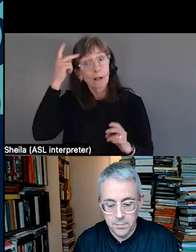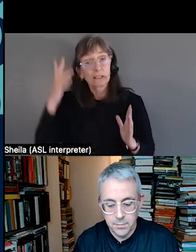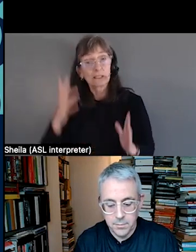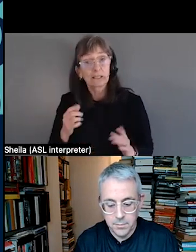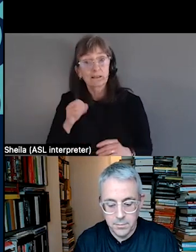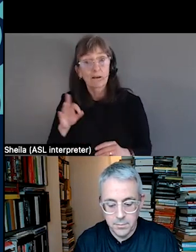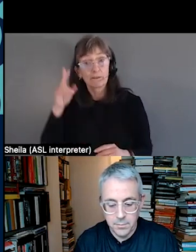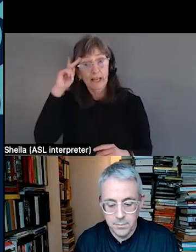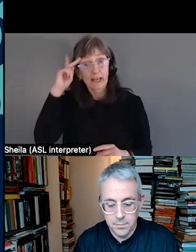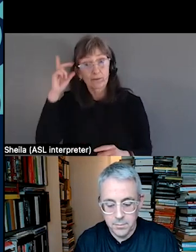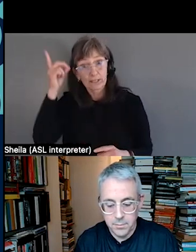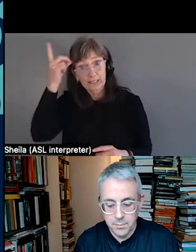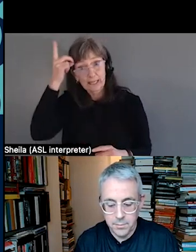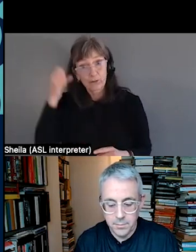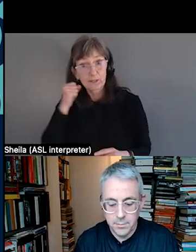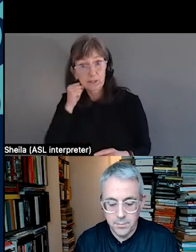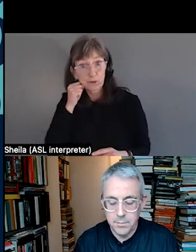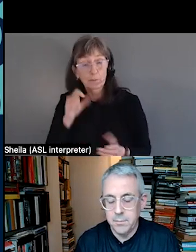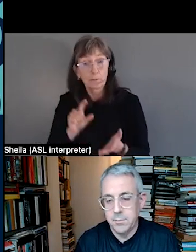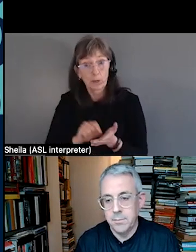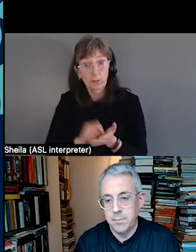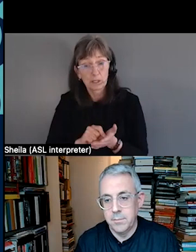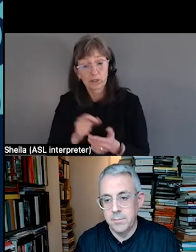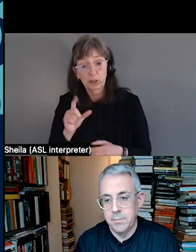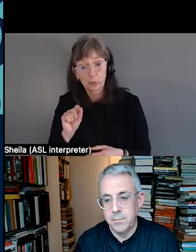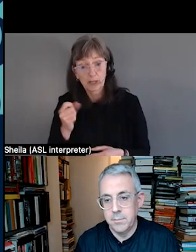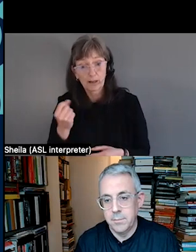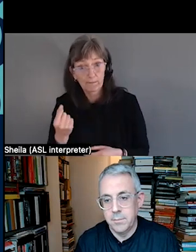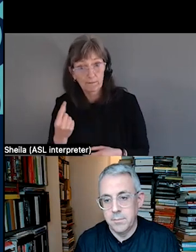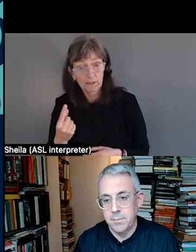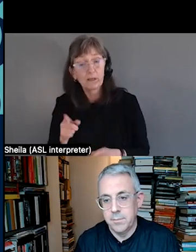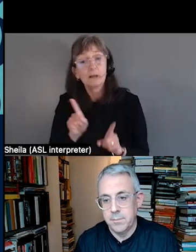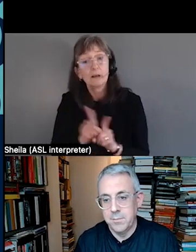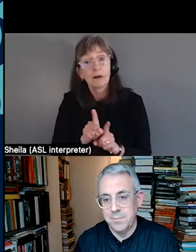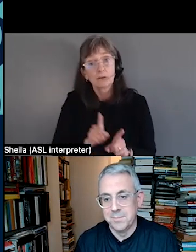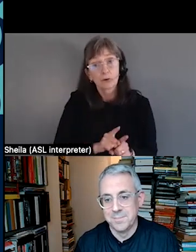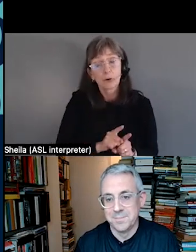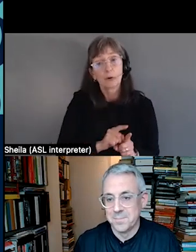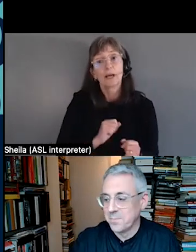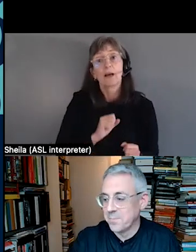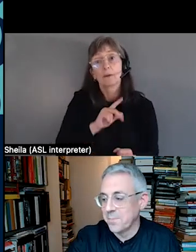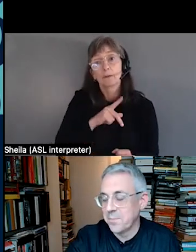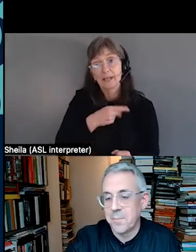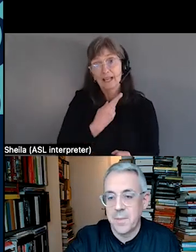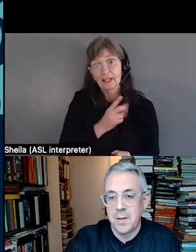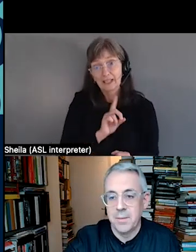in 2011, and he has a PhD in Organisational Democracy from the University of Winchester.